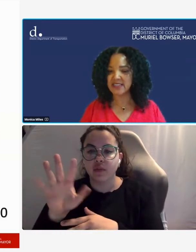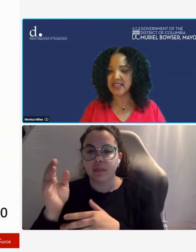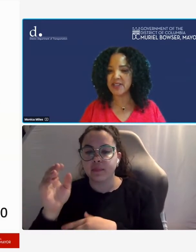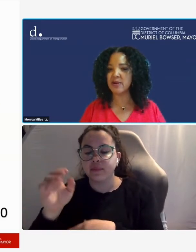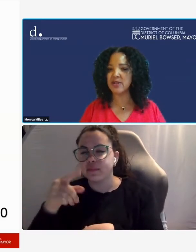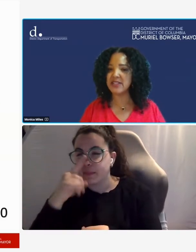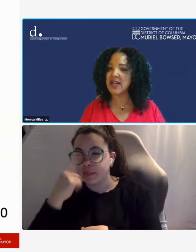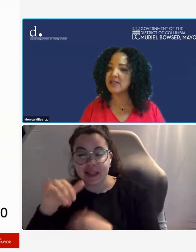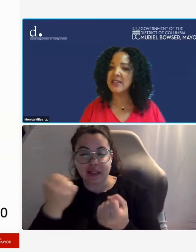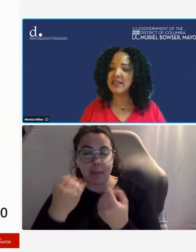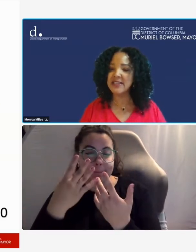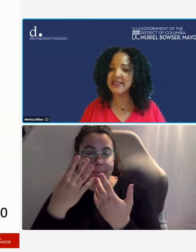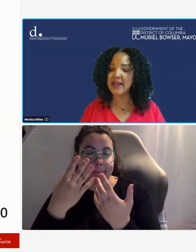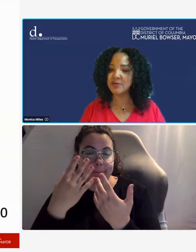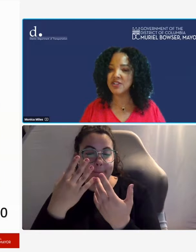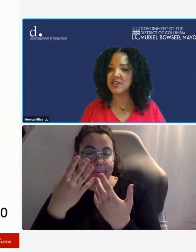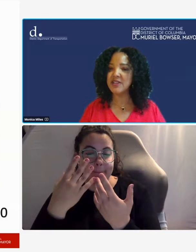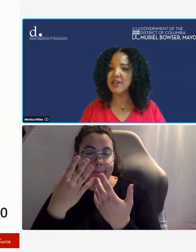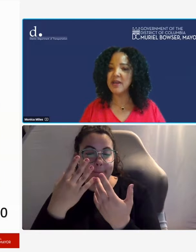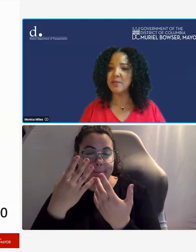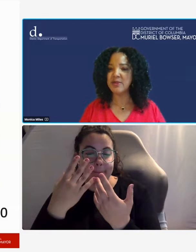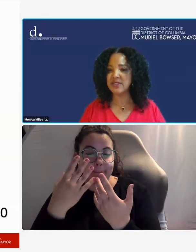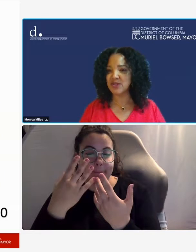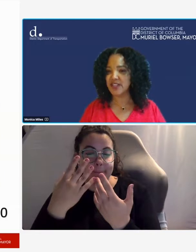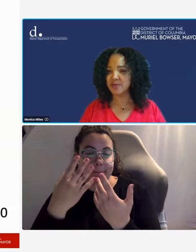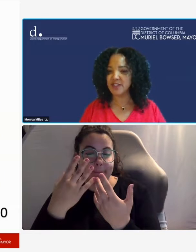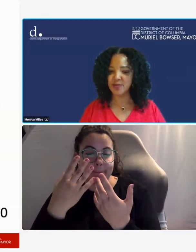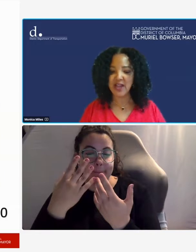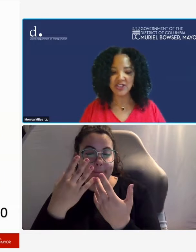many hours he logged in his time sheet that was associated with this project